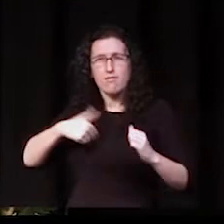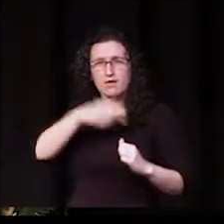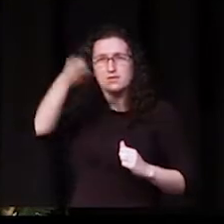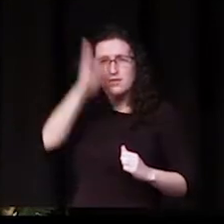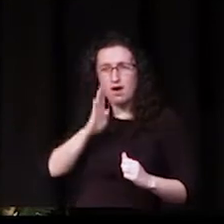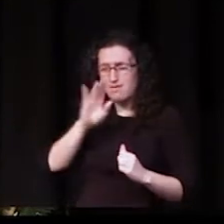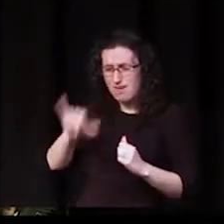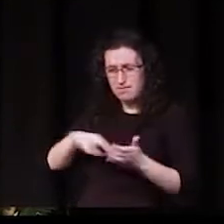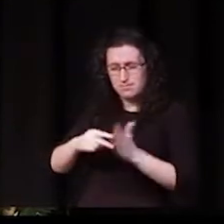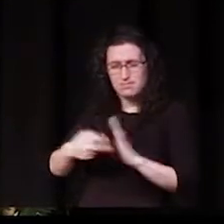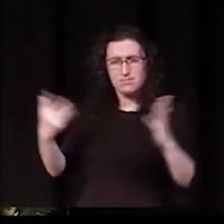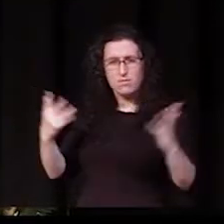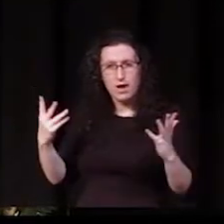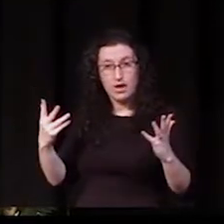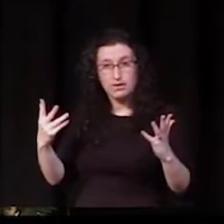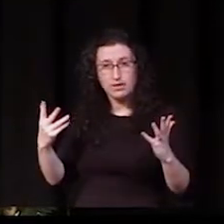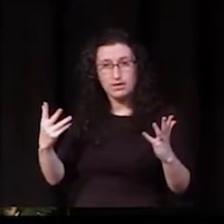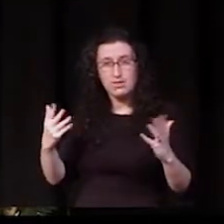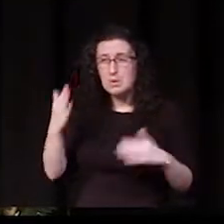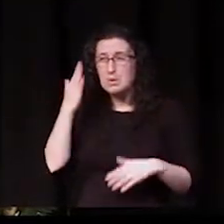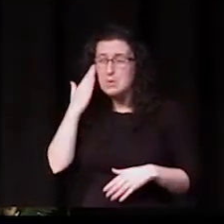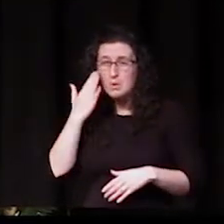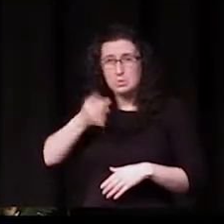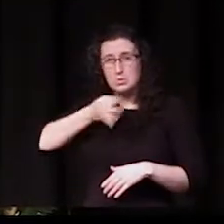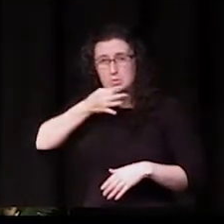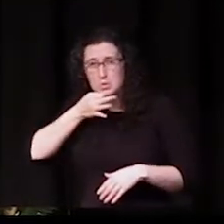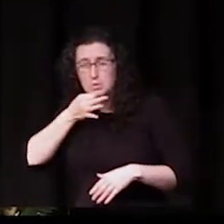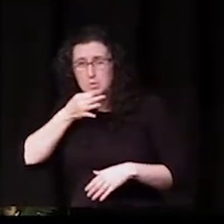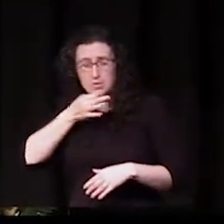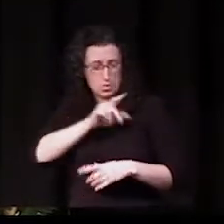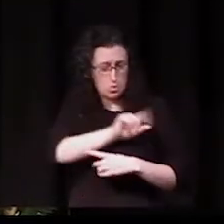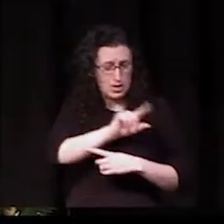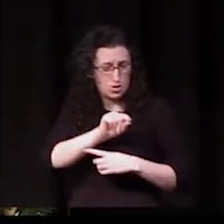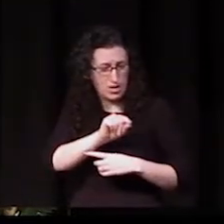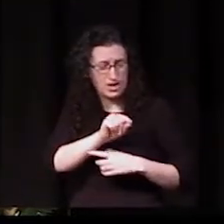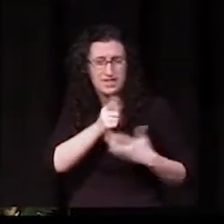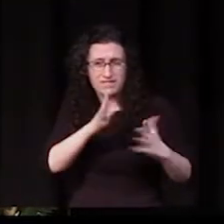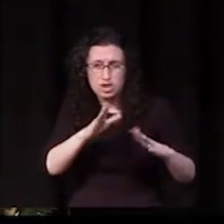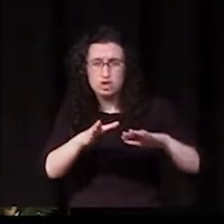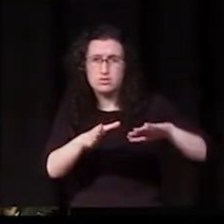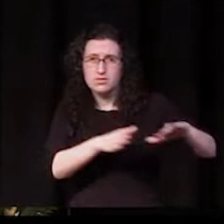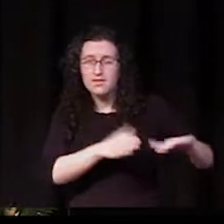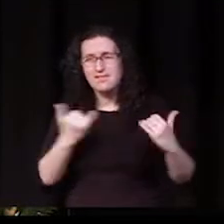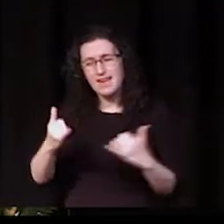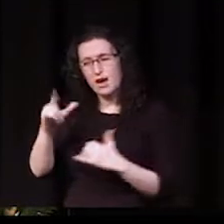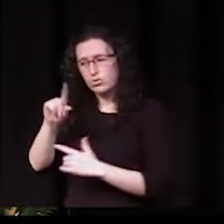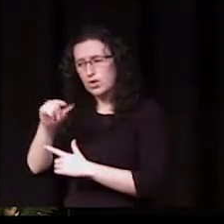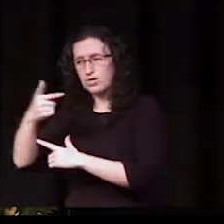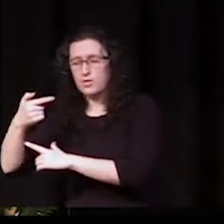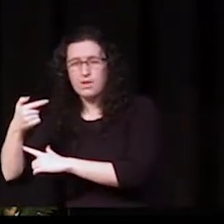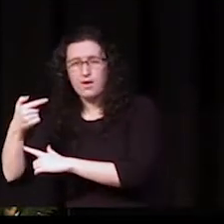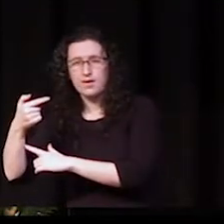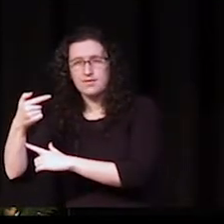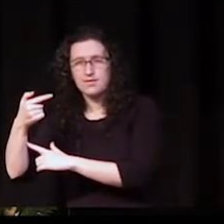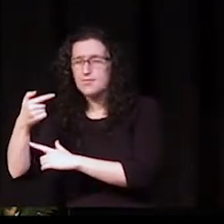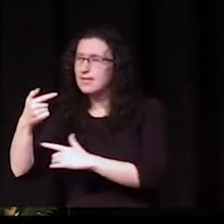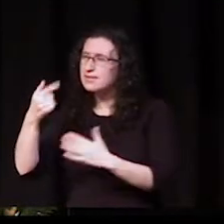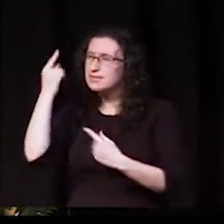where we're turning the corner from 2020 to 2021, I've been drawn to the Scriptures and to the promises of God.